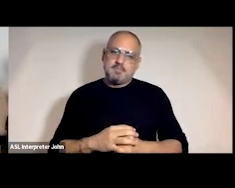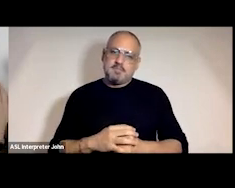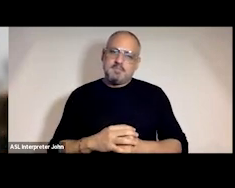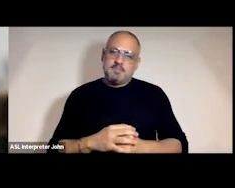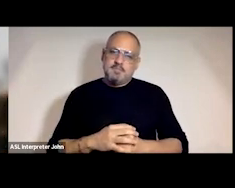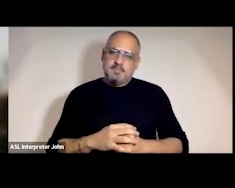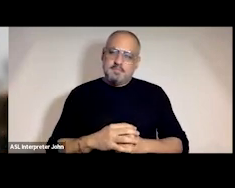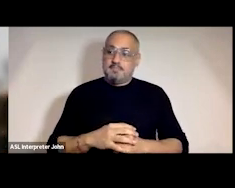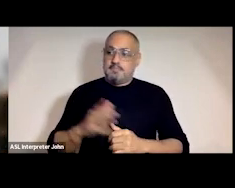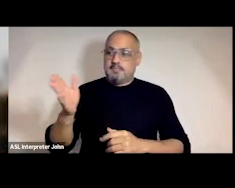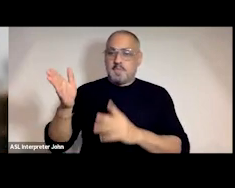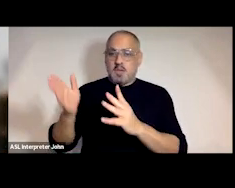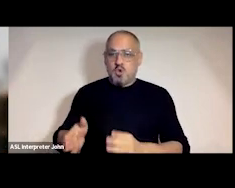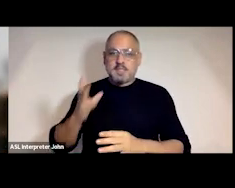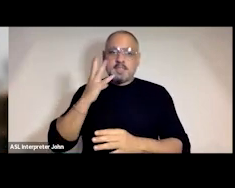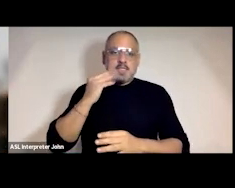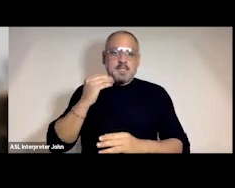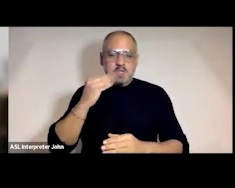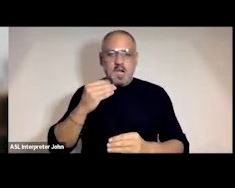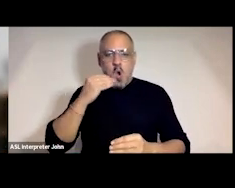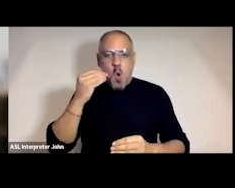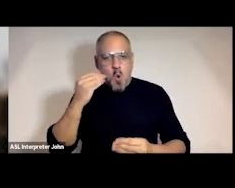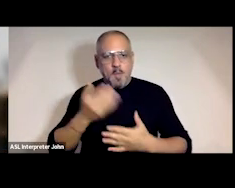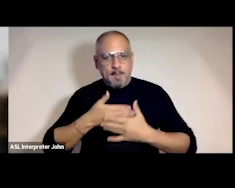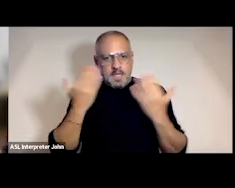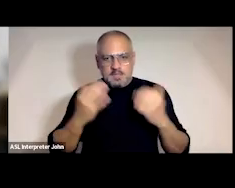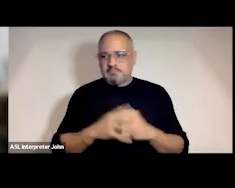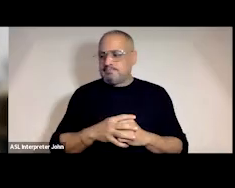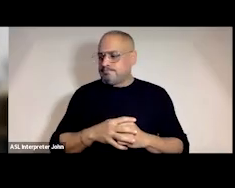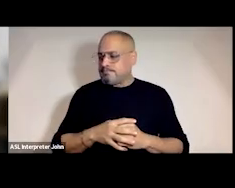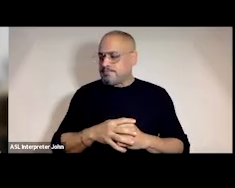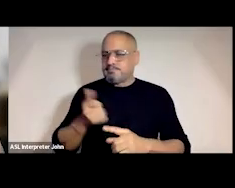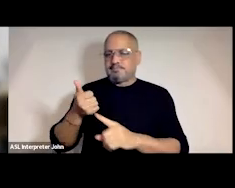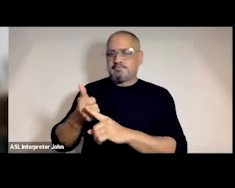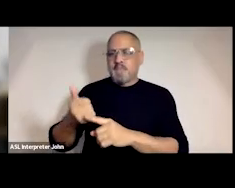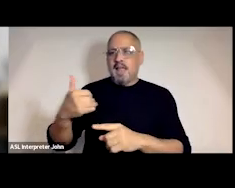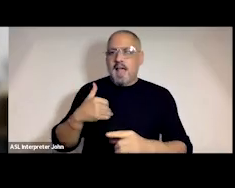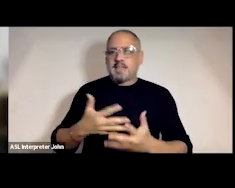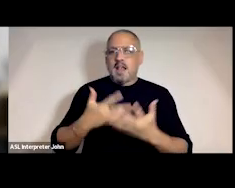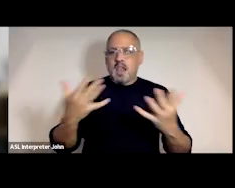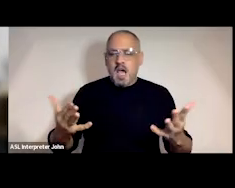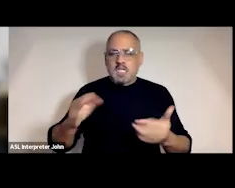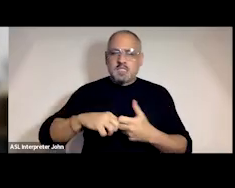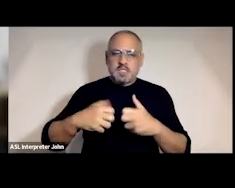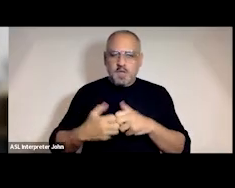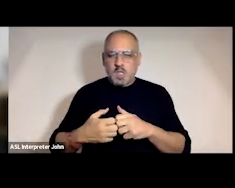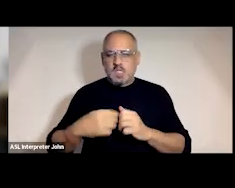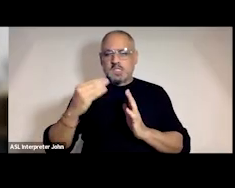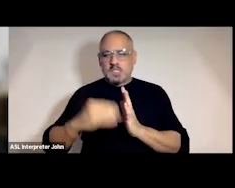This person is experiencing homelessness and she had a lot of difficulties completing this form